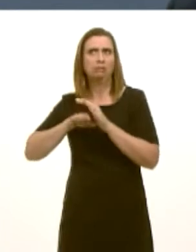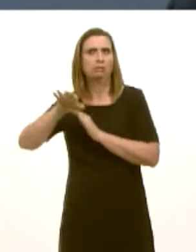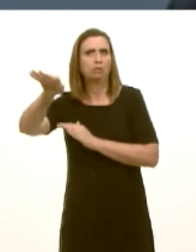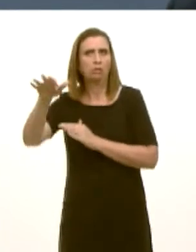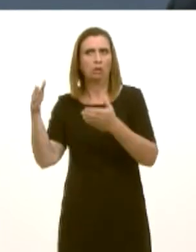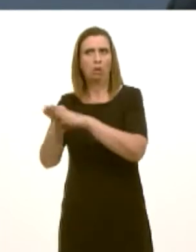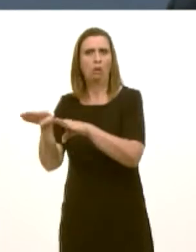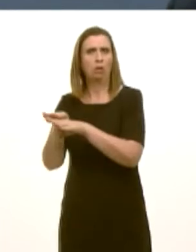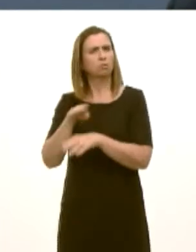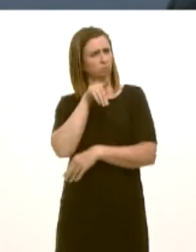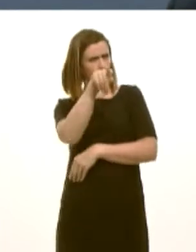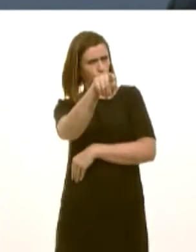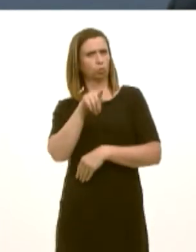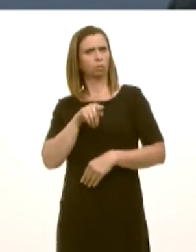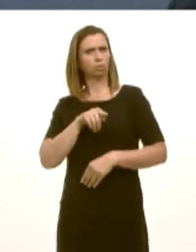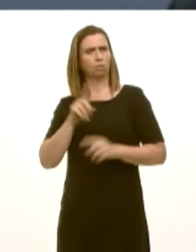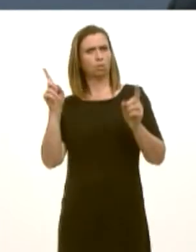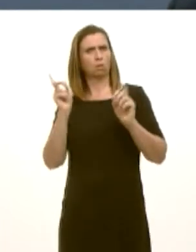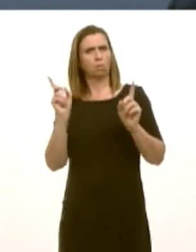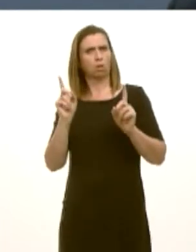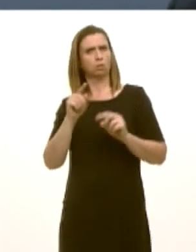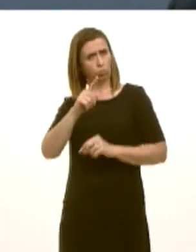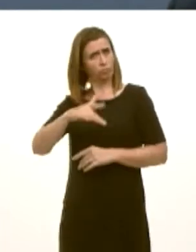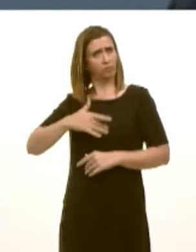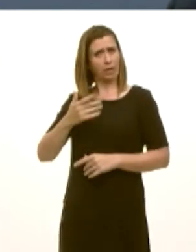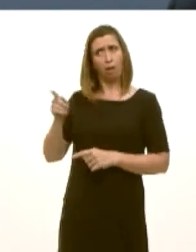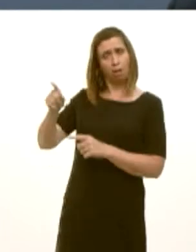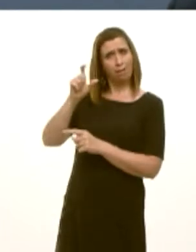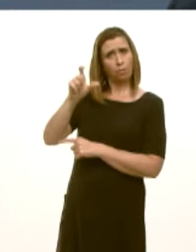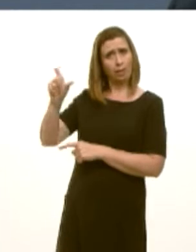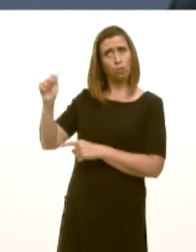What would your expectations be of a county council to carry out such an impact assessment,